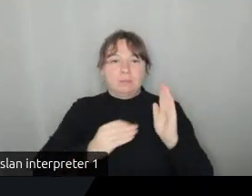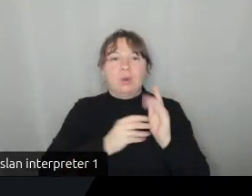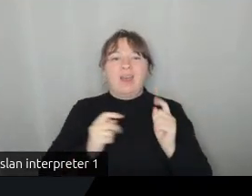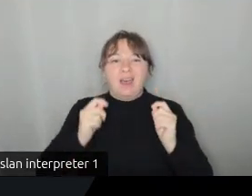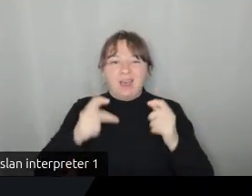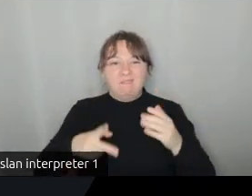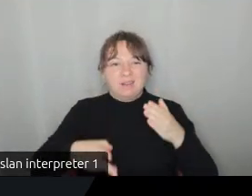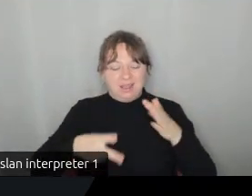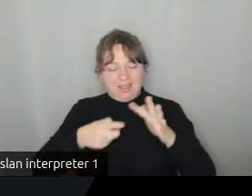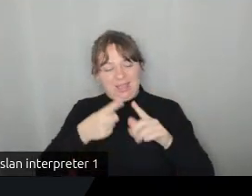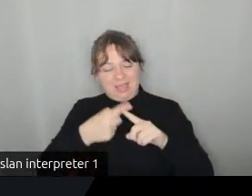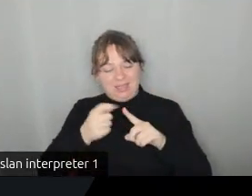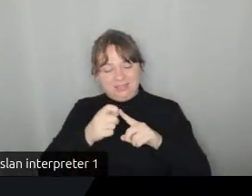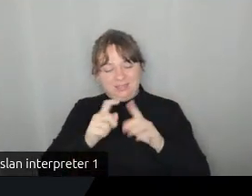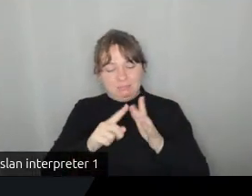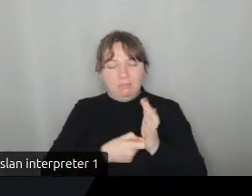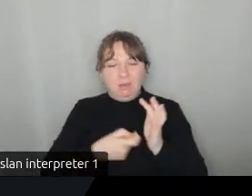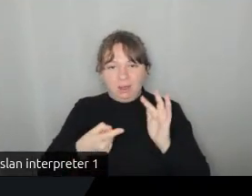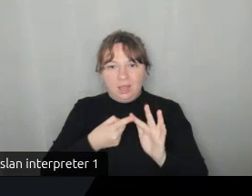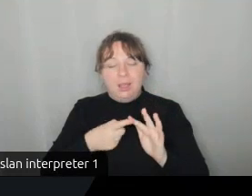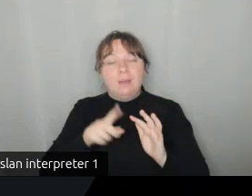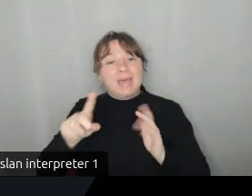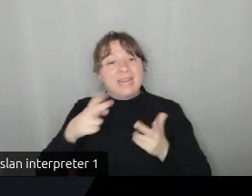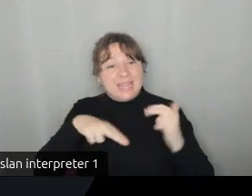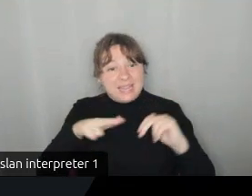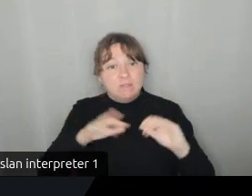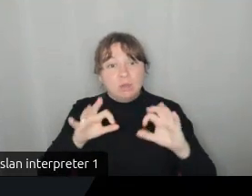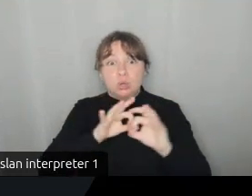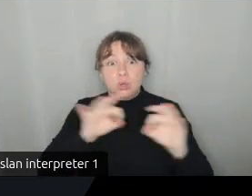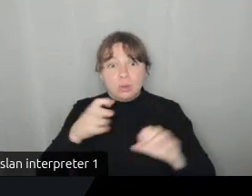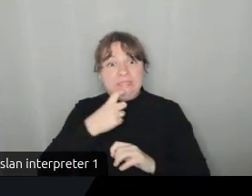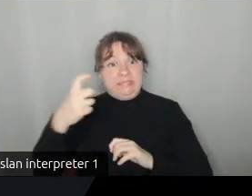it's not deemed too urgent, then you normally or from what I've seen, it's normally about